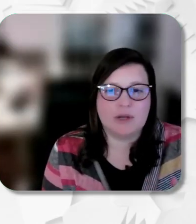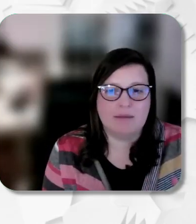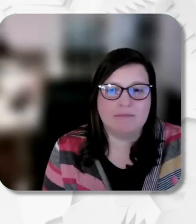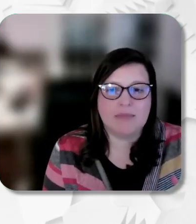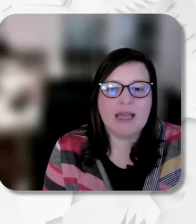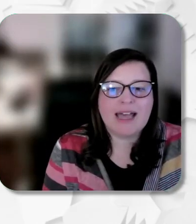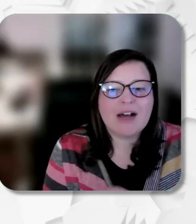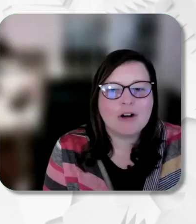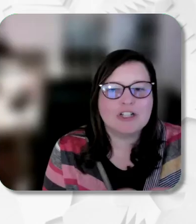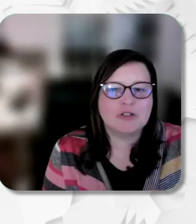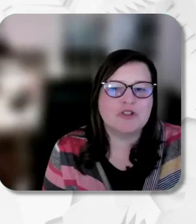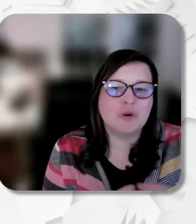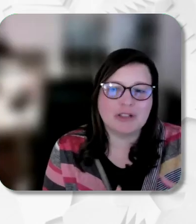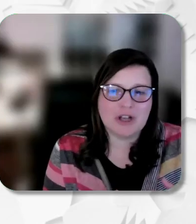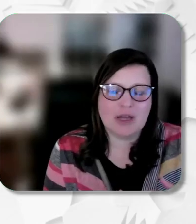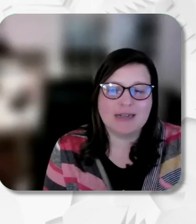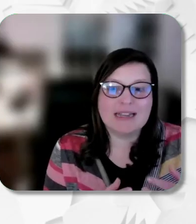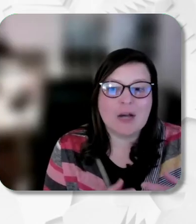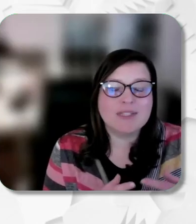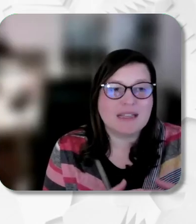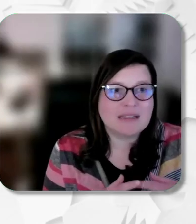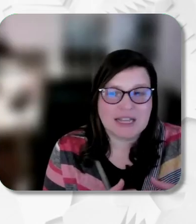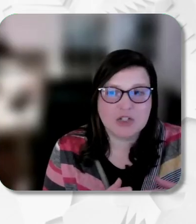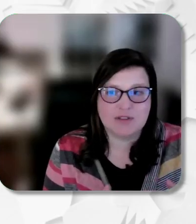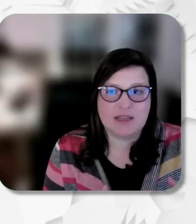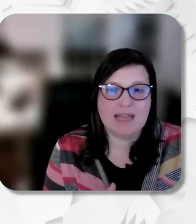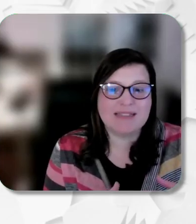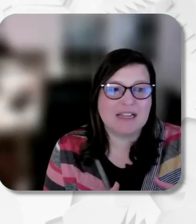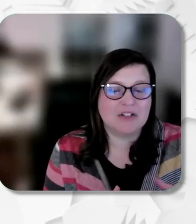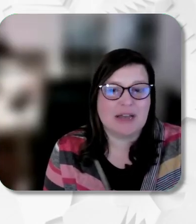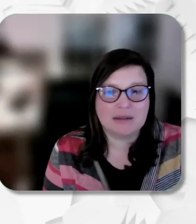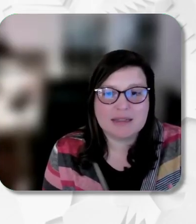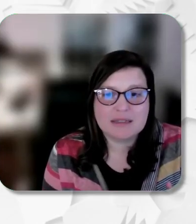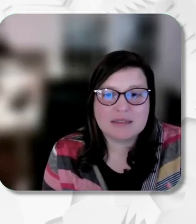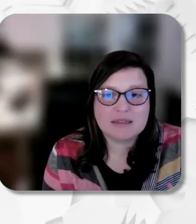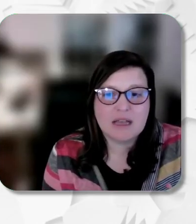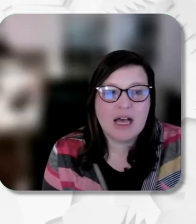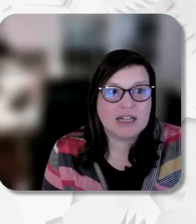will come. How our children do early on can help set the stage for them as they enter adolescents